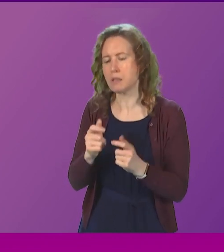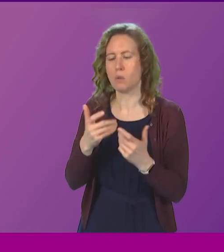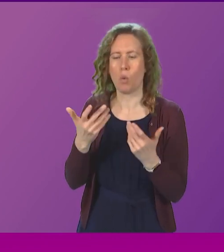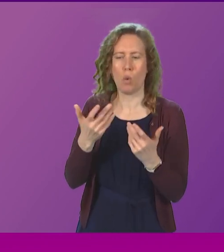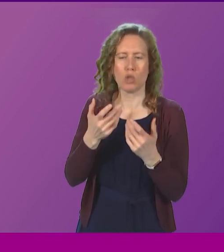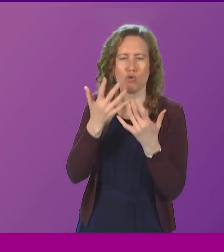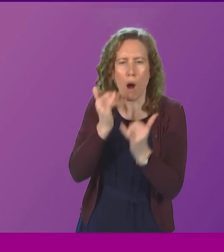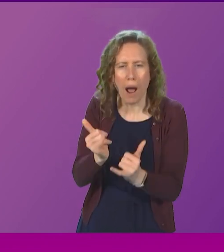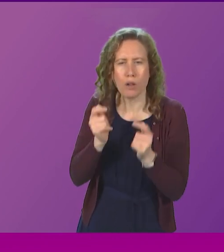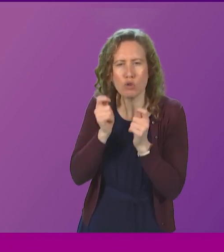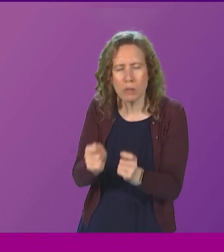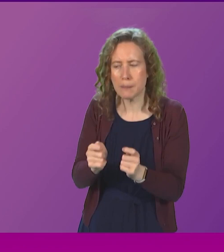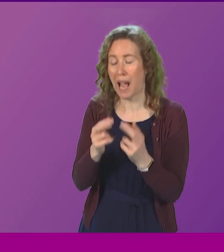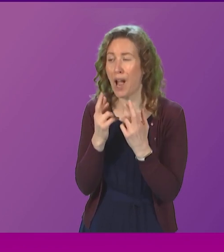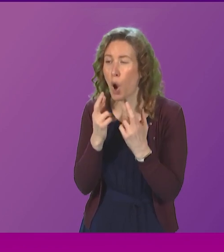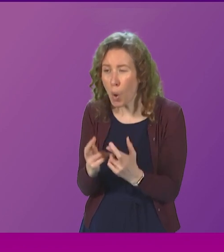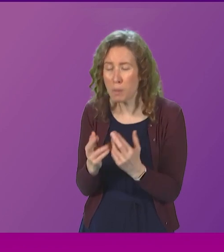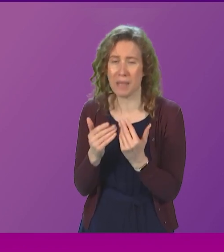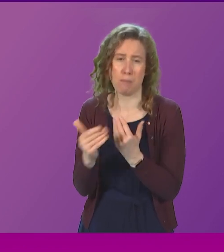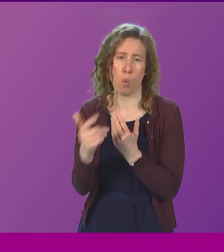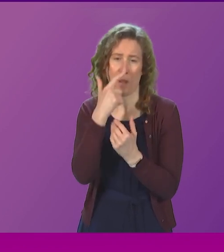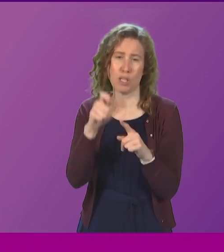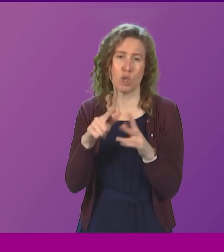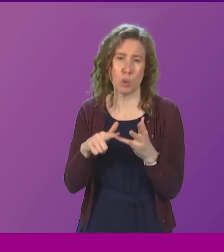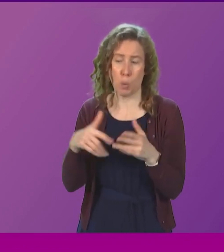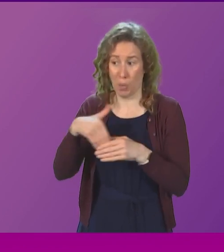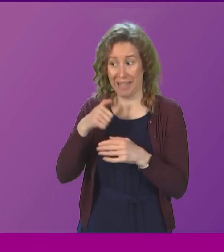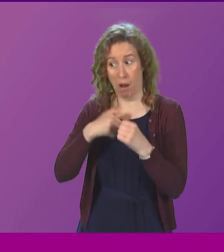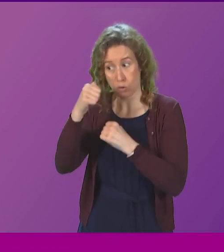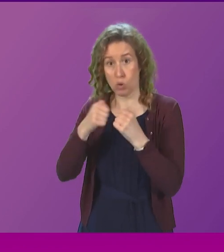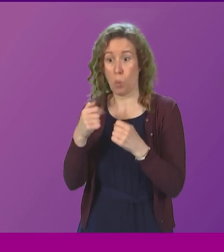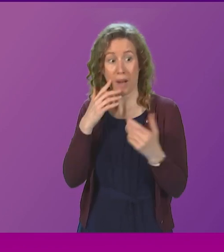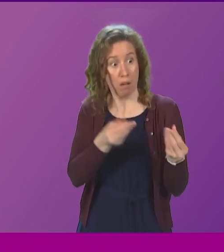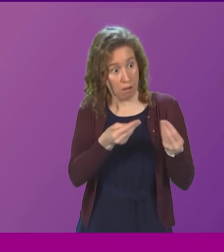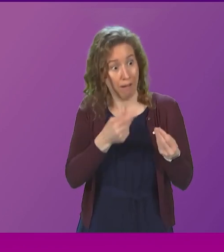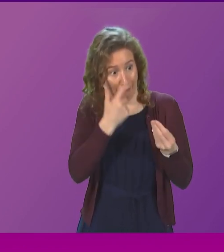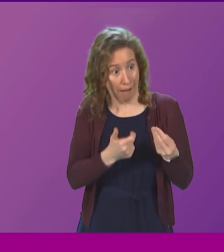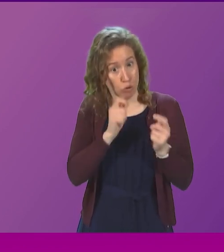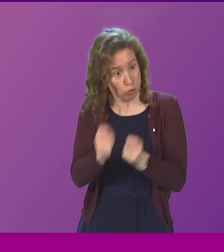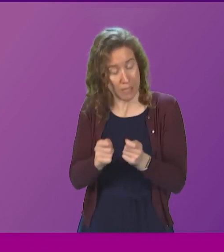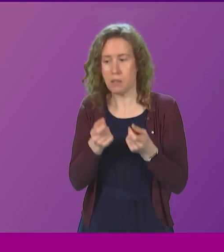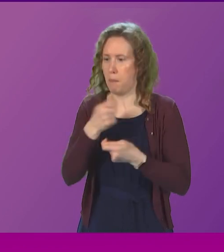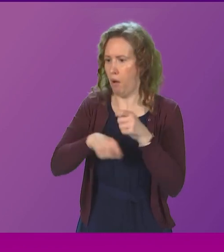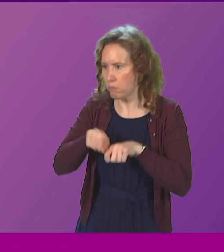there is more that we can do within our infrastructure to make them as widely available as they possibly